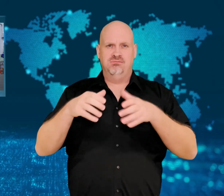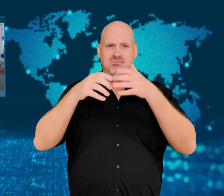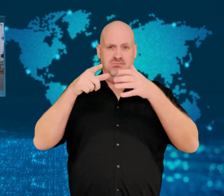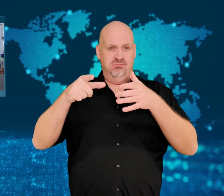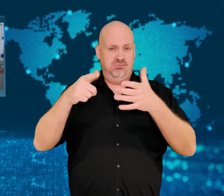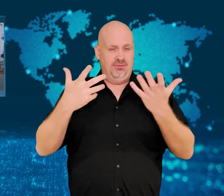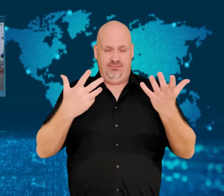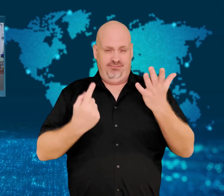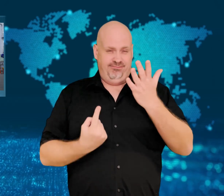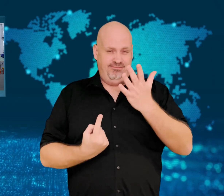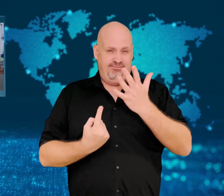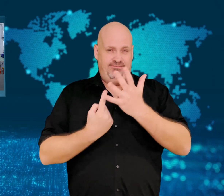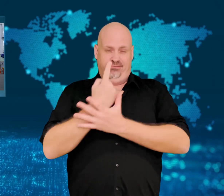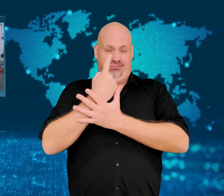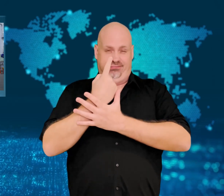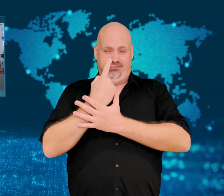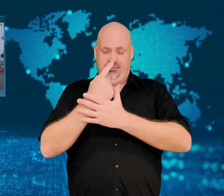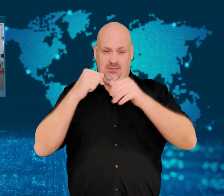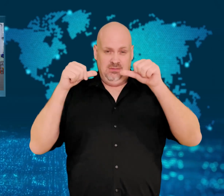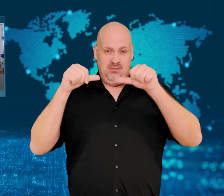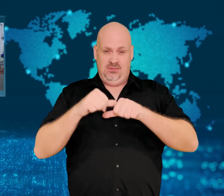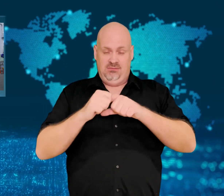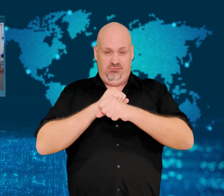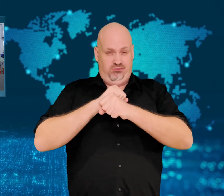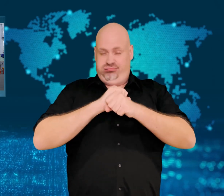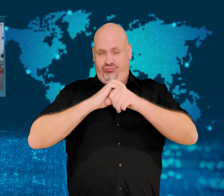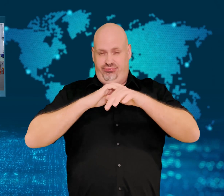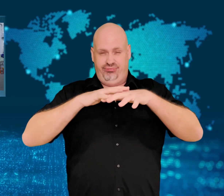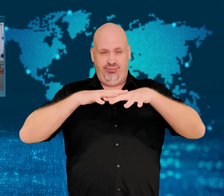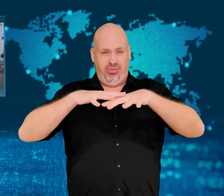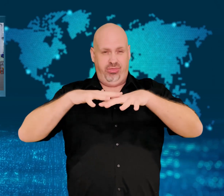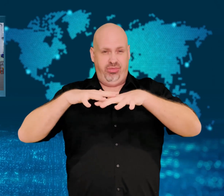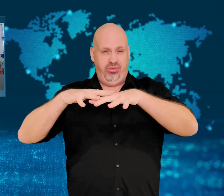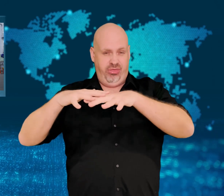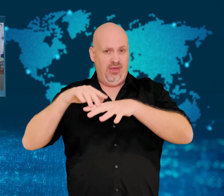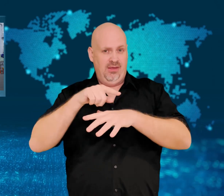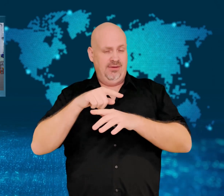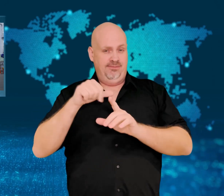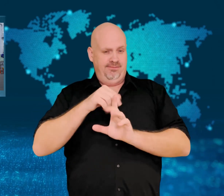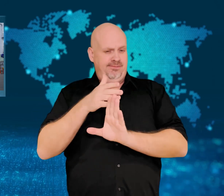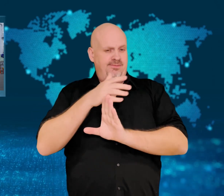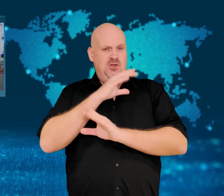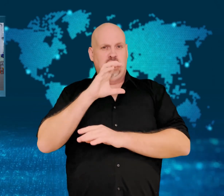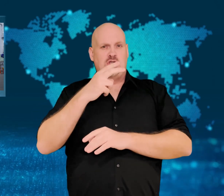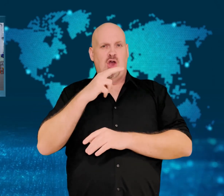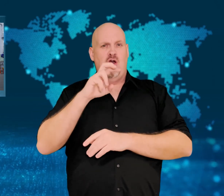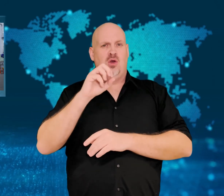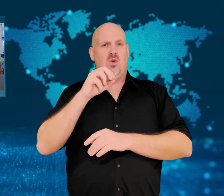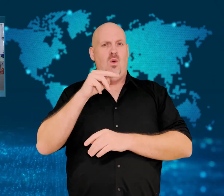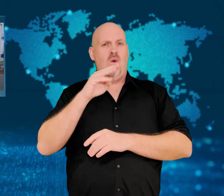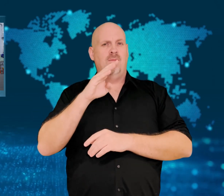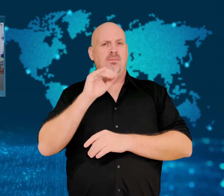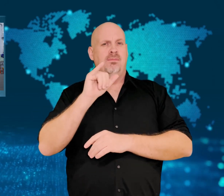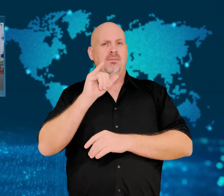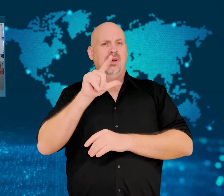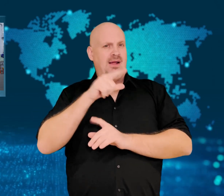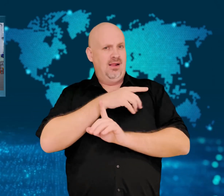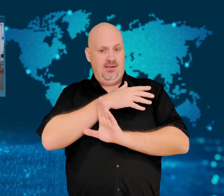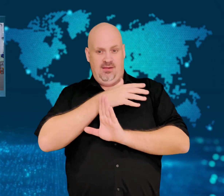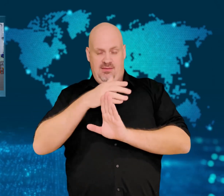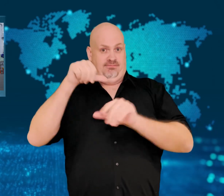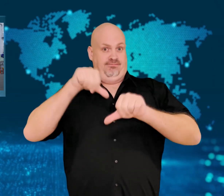they are certain about the impact on the environment and on humans.